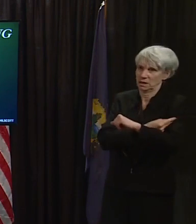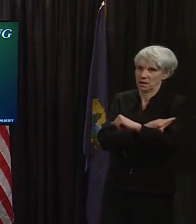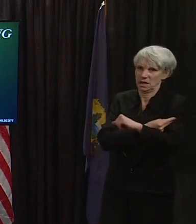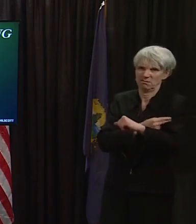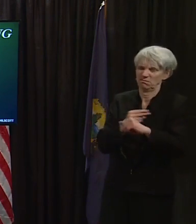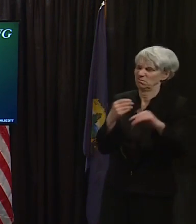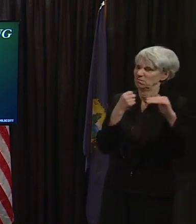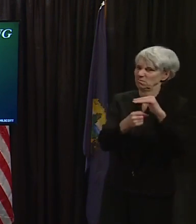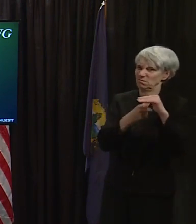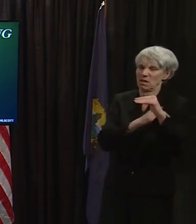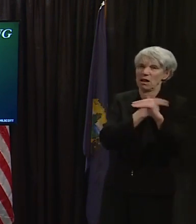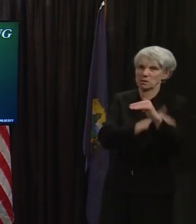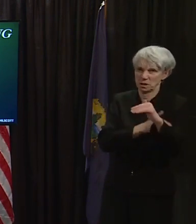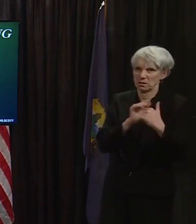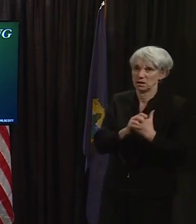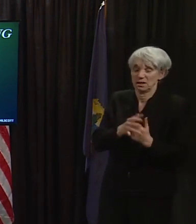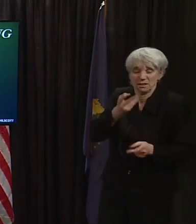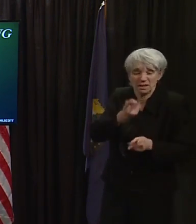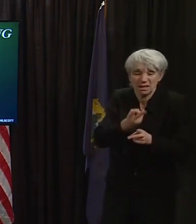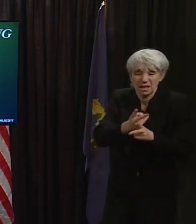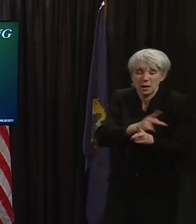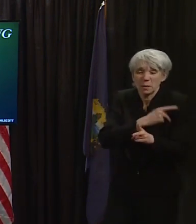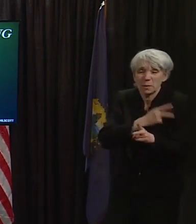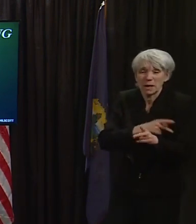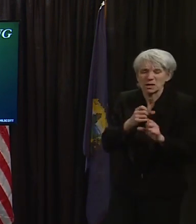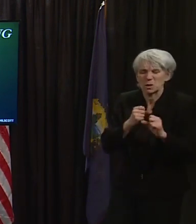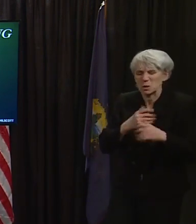it's even more difficult when the illness could have been prevented.